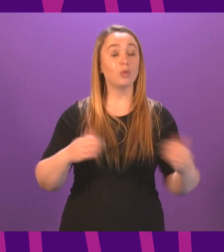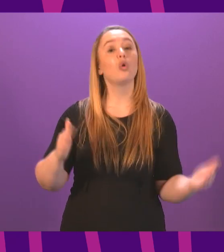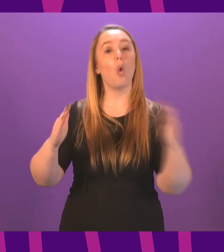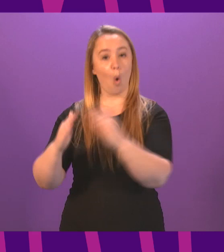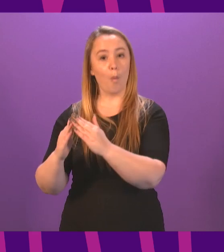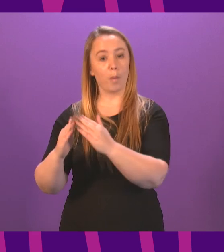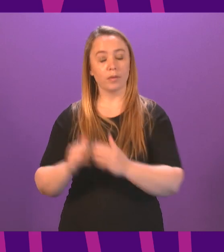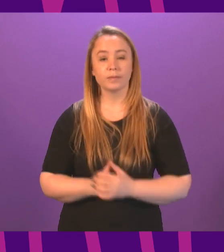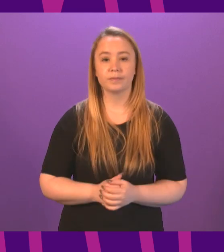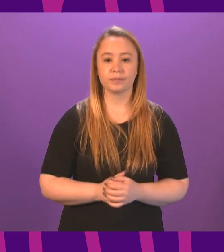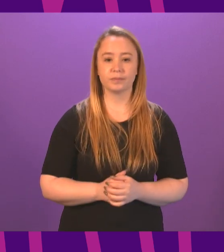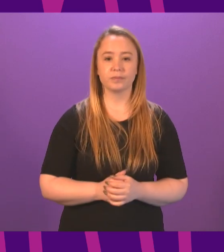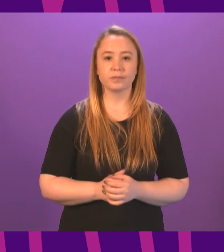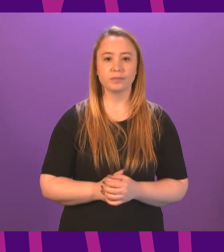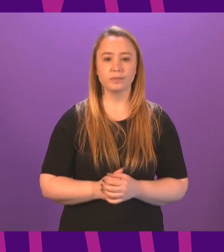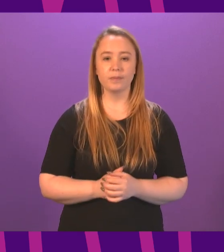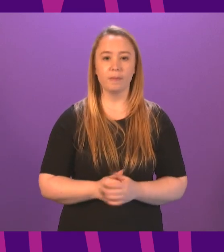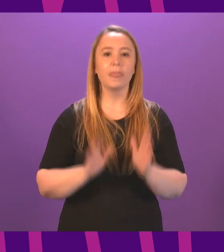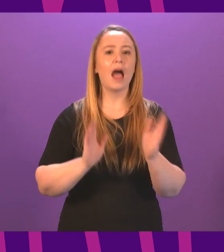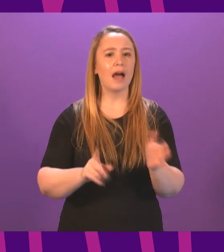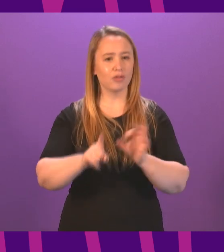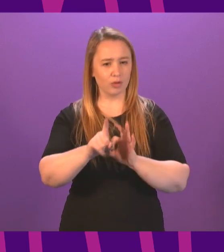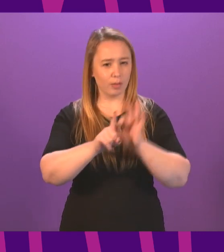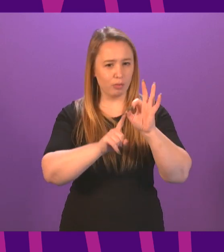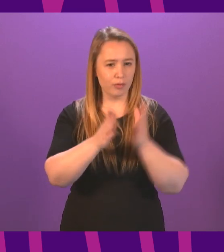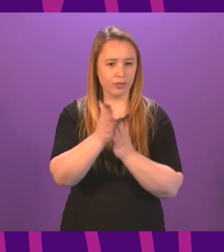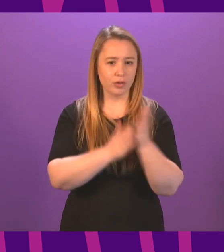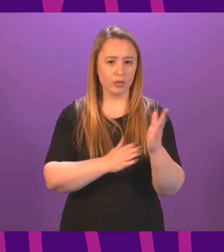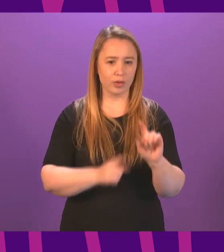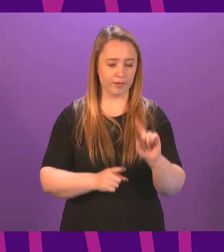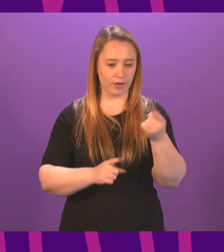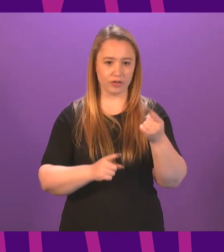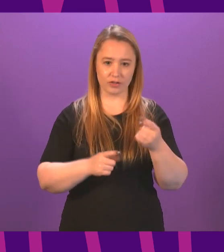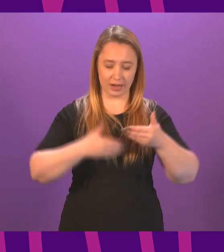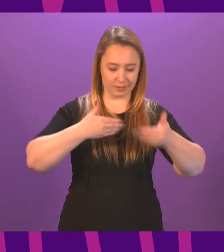to do, after the first iteration of the regulations, to ensure that they align with the household